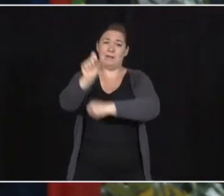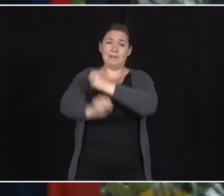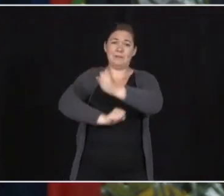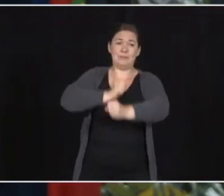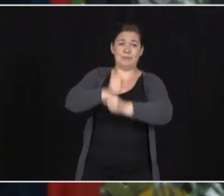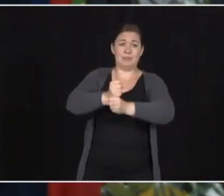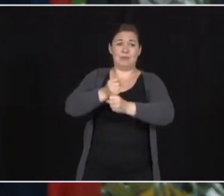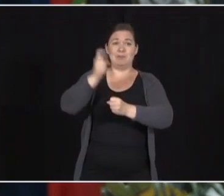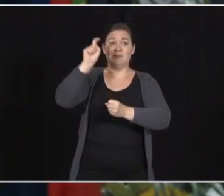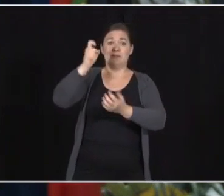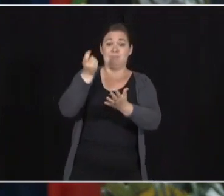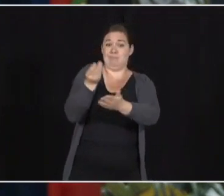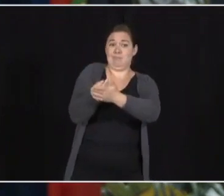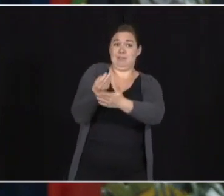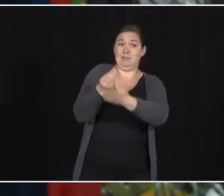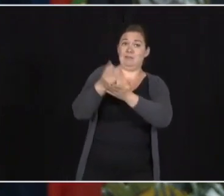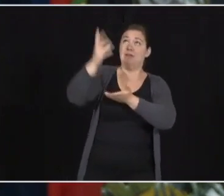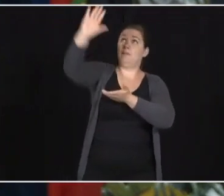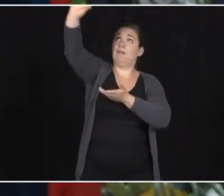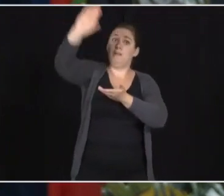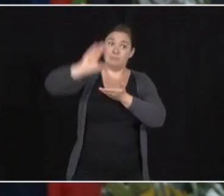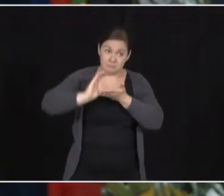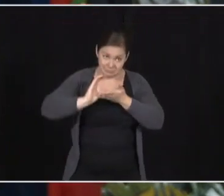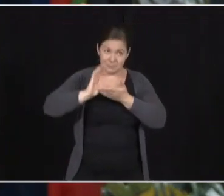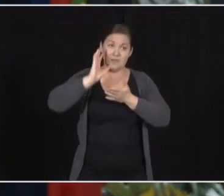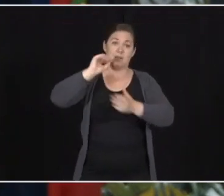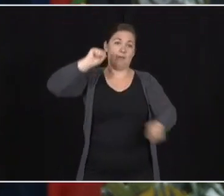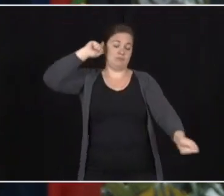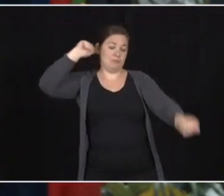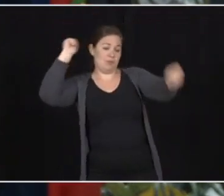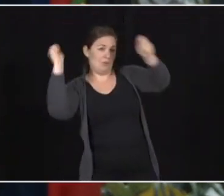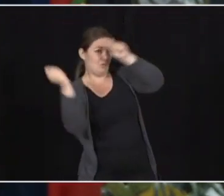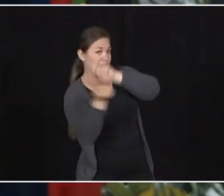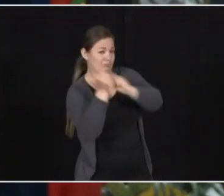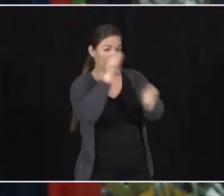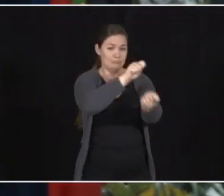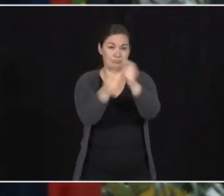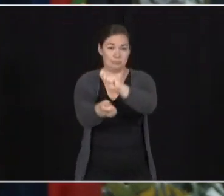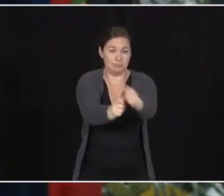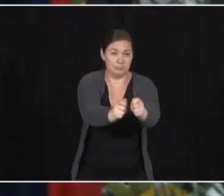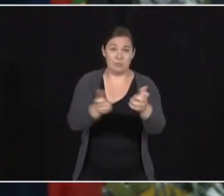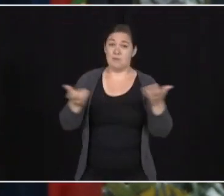we can make some massive changes. But we need the money off them.